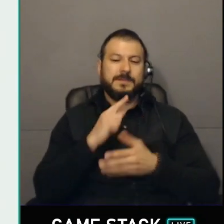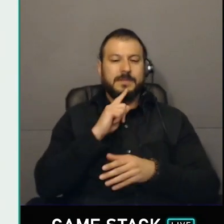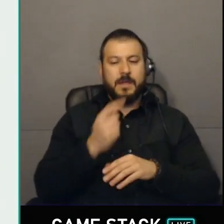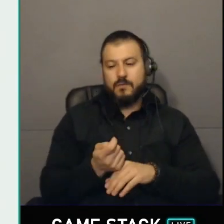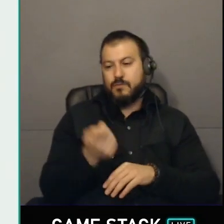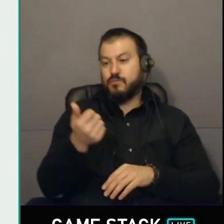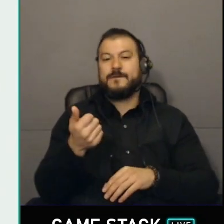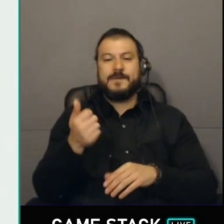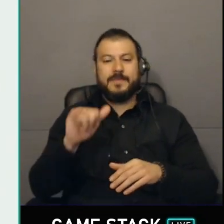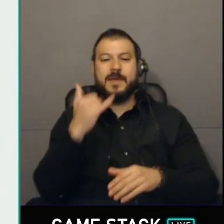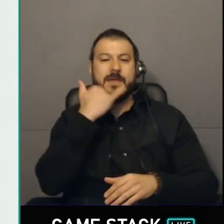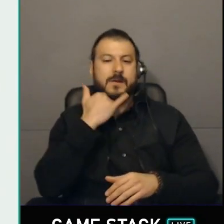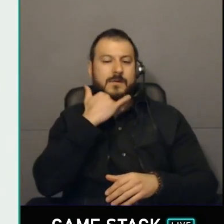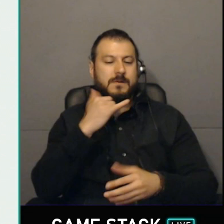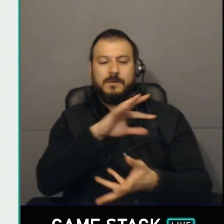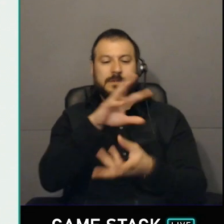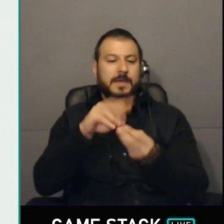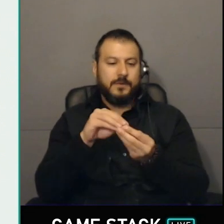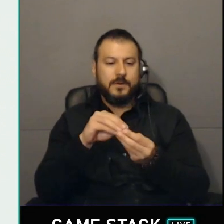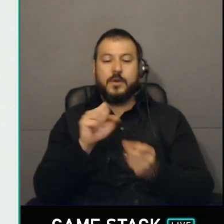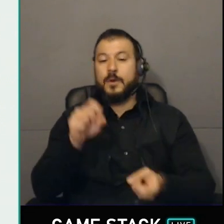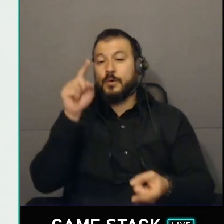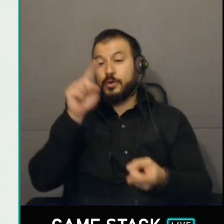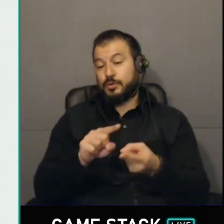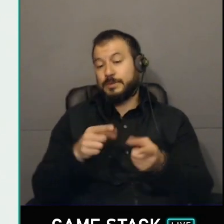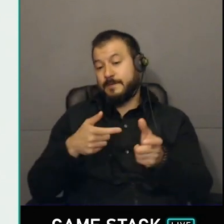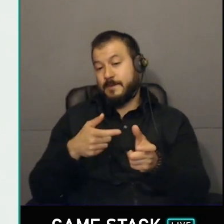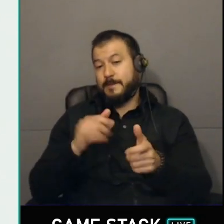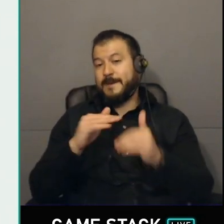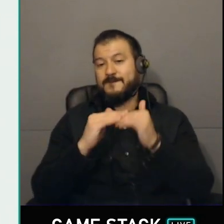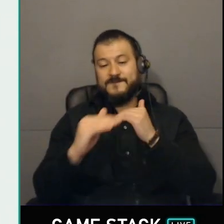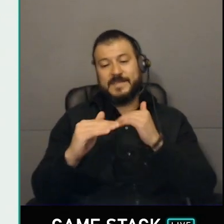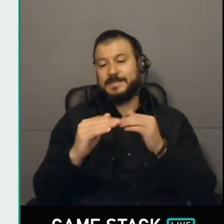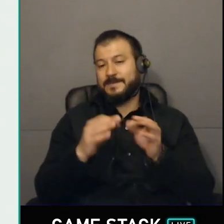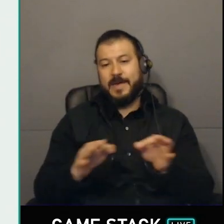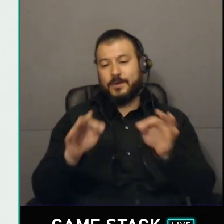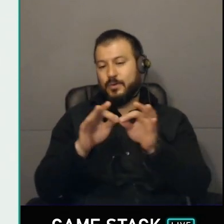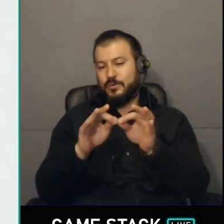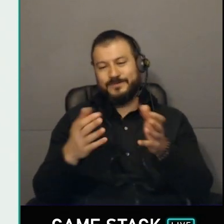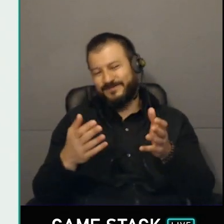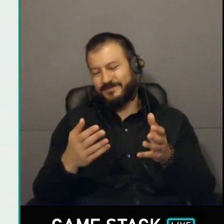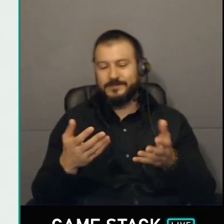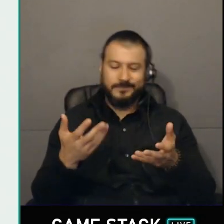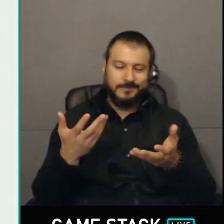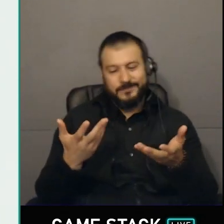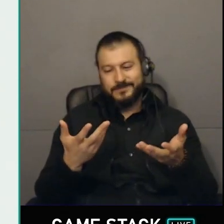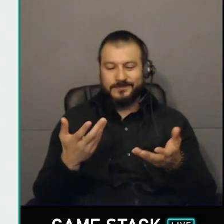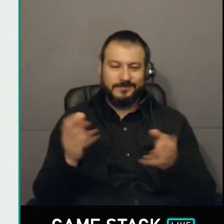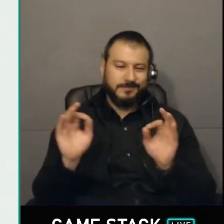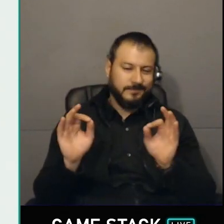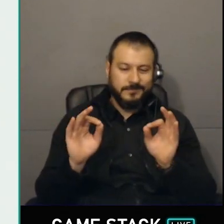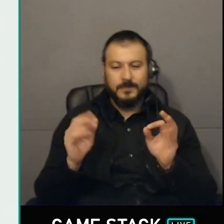We could reduce the velocity by some fixed value, but that's pretty arbitrary. Or we could clip the velocity